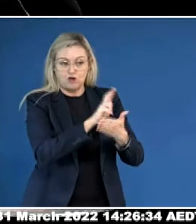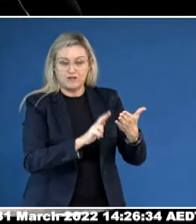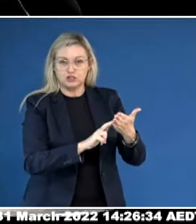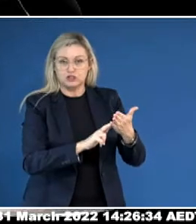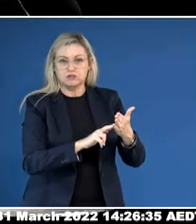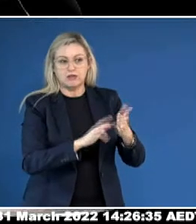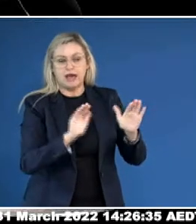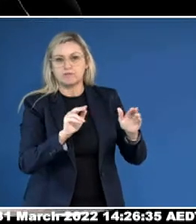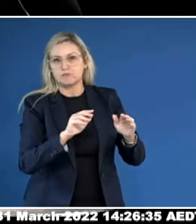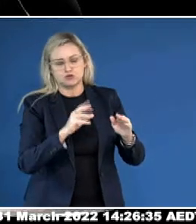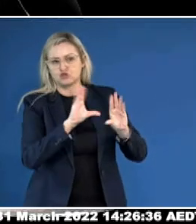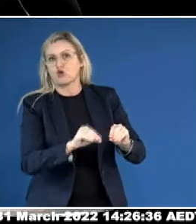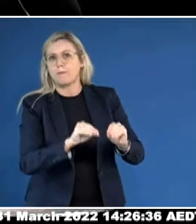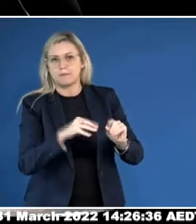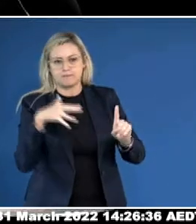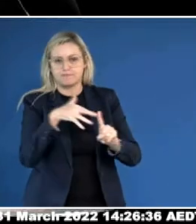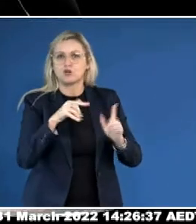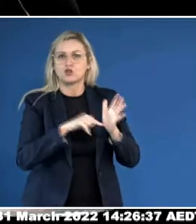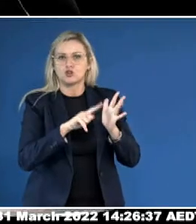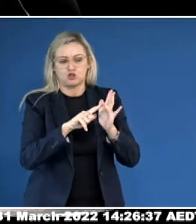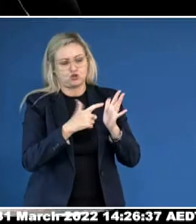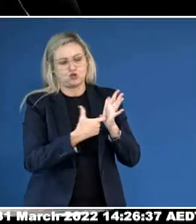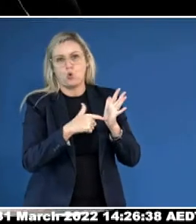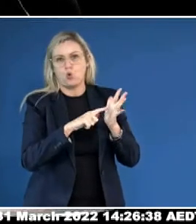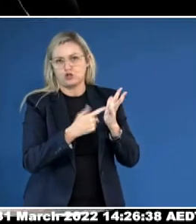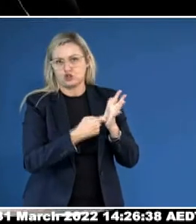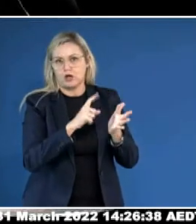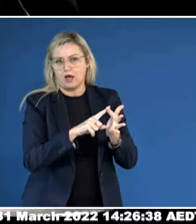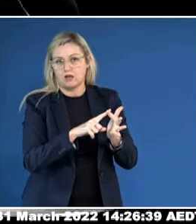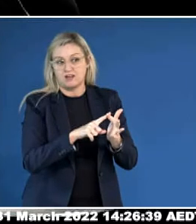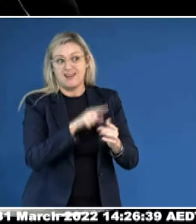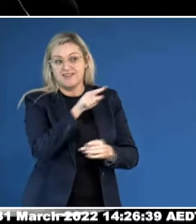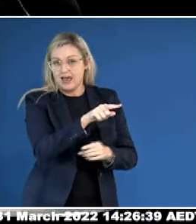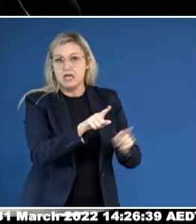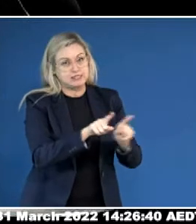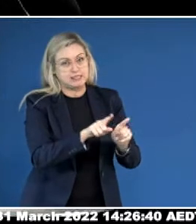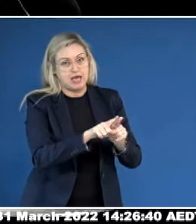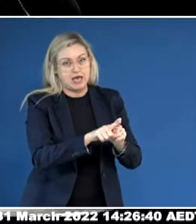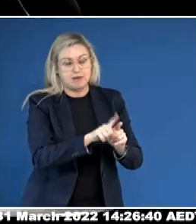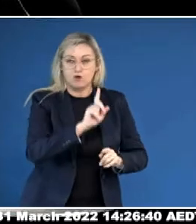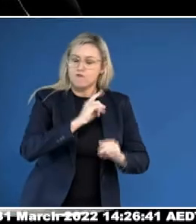all right - has made, again, very strong recommendations around this.